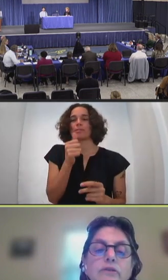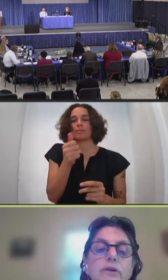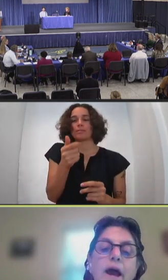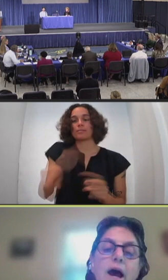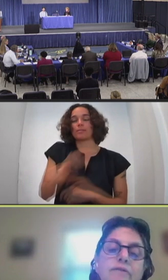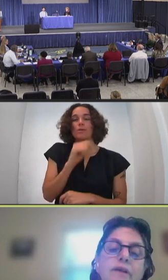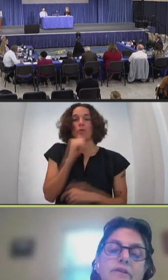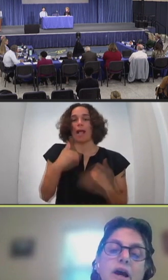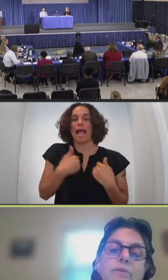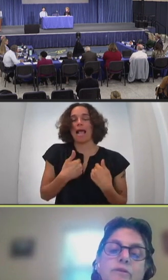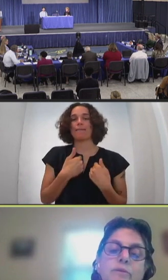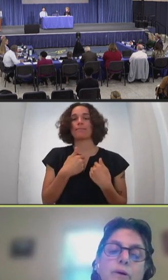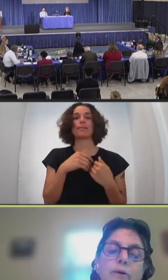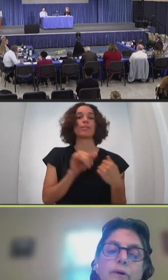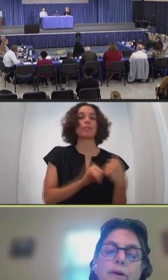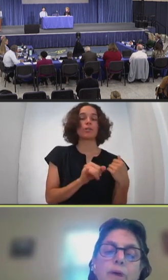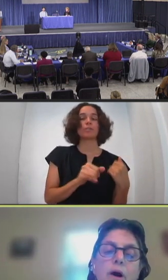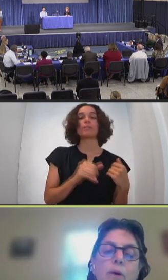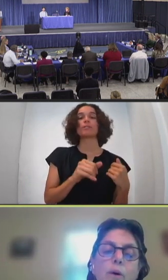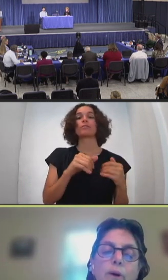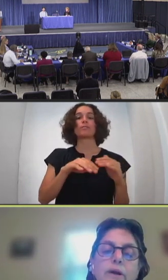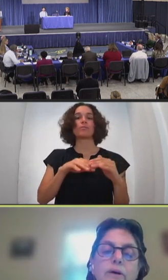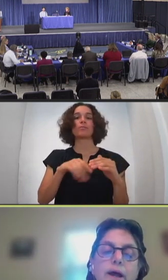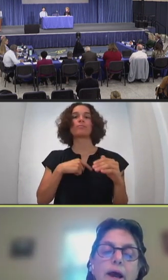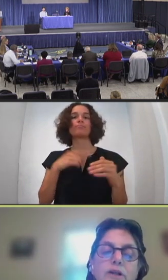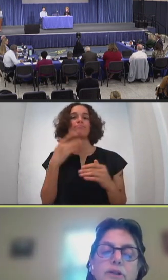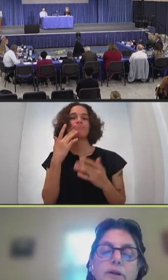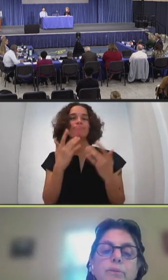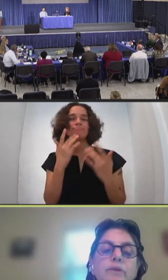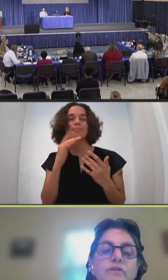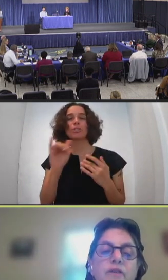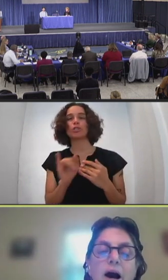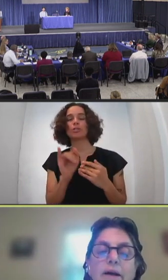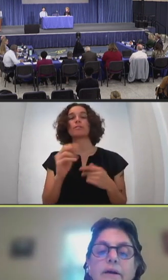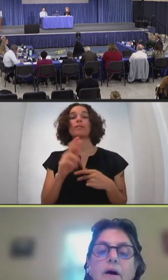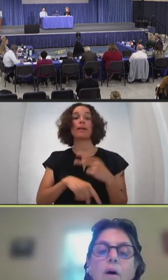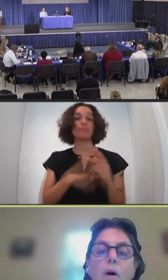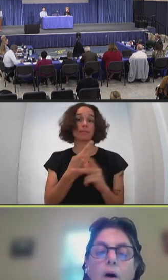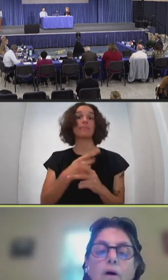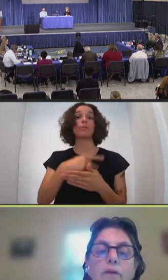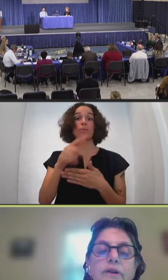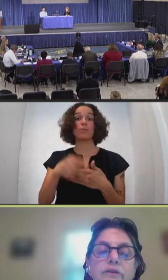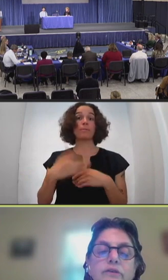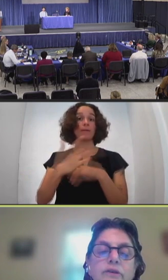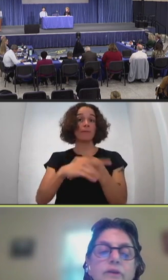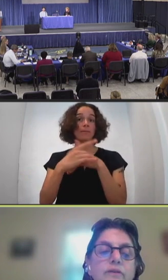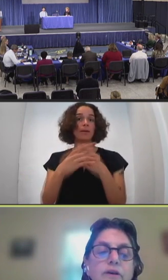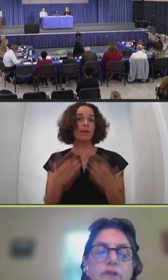to have that type of a program where we could actually provide all the necessary vaccines